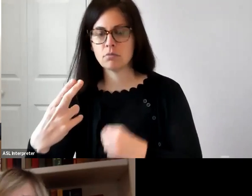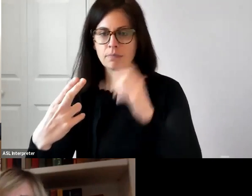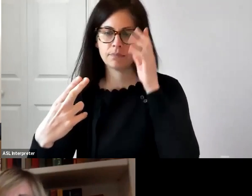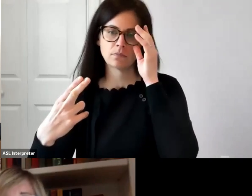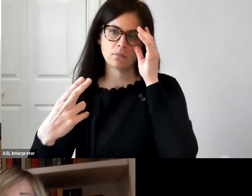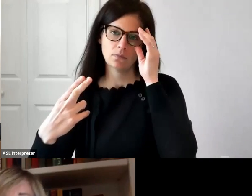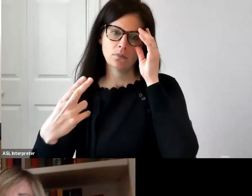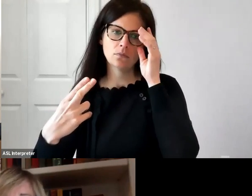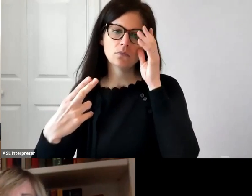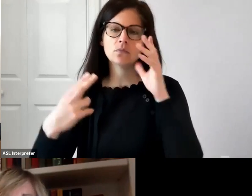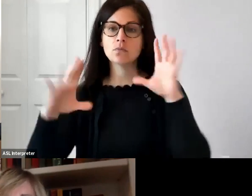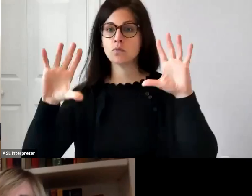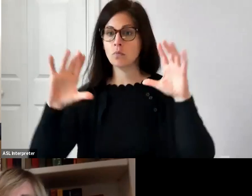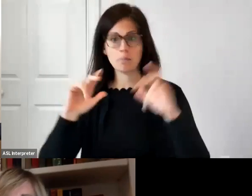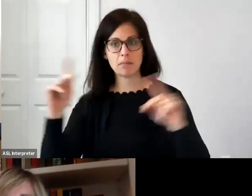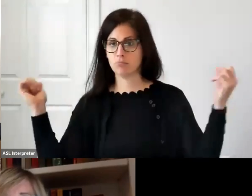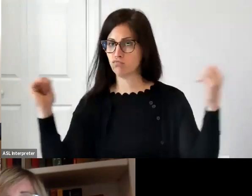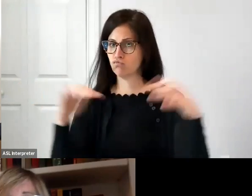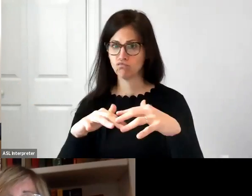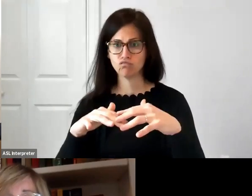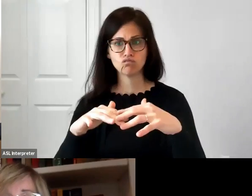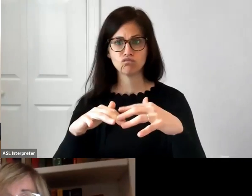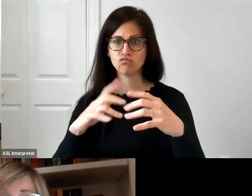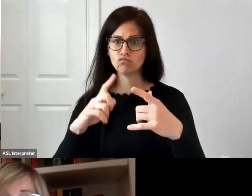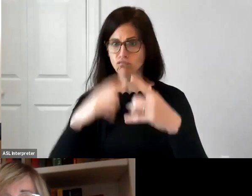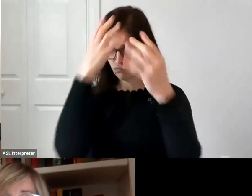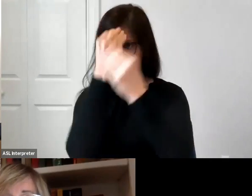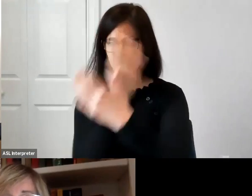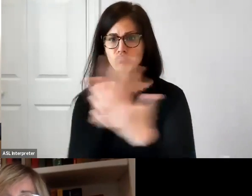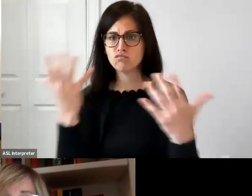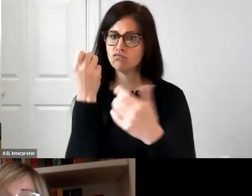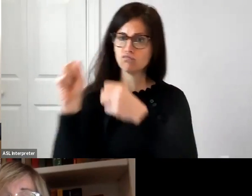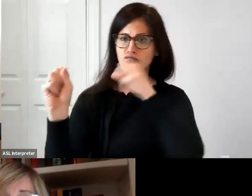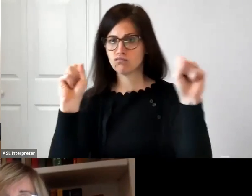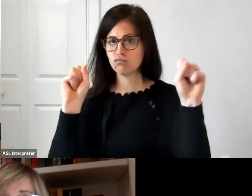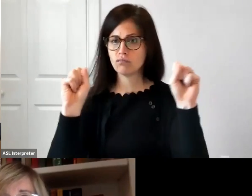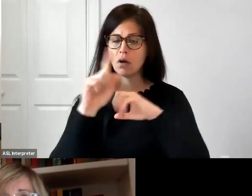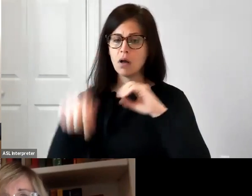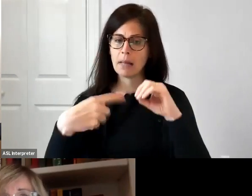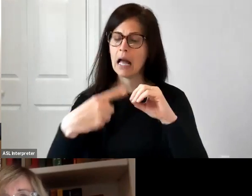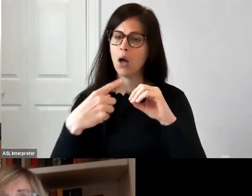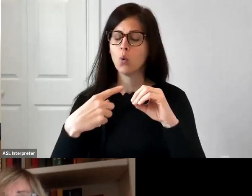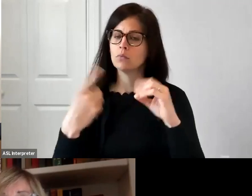the crowds turned out to let their voice be heard around injustice.